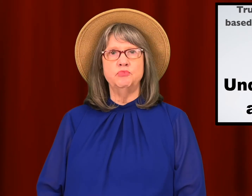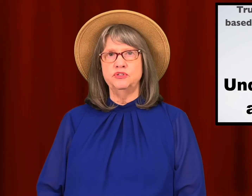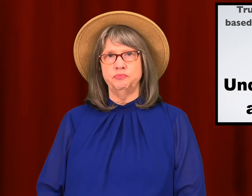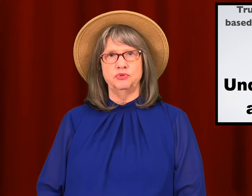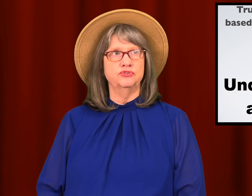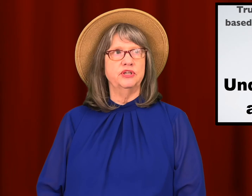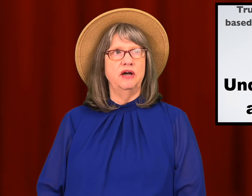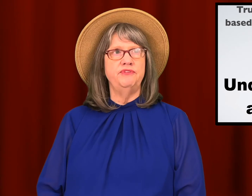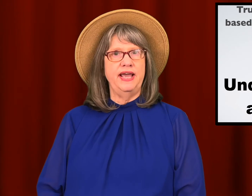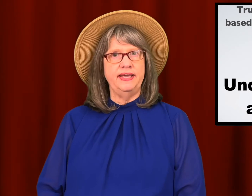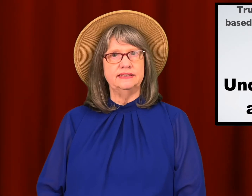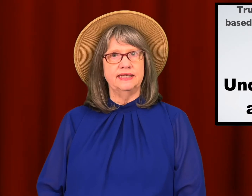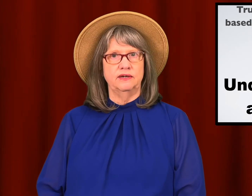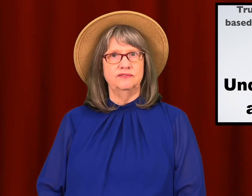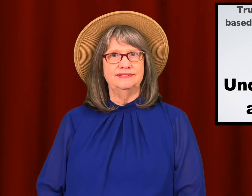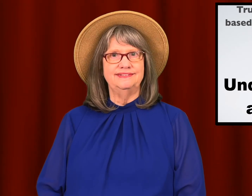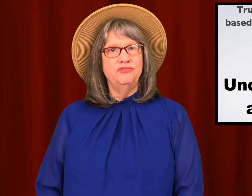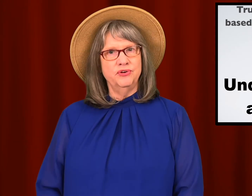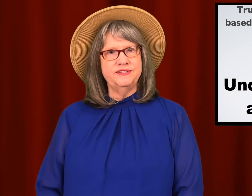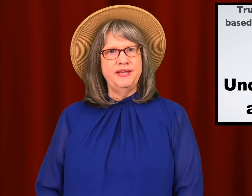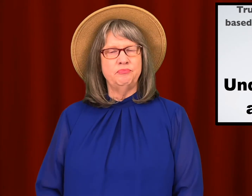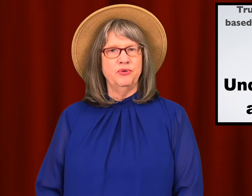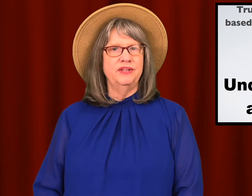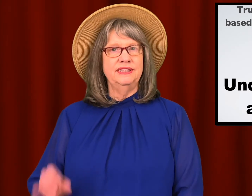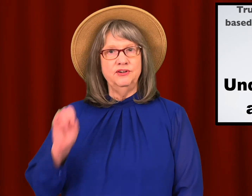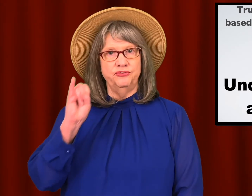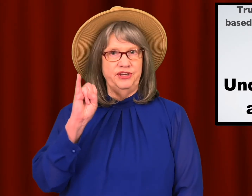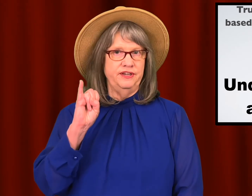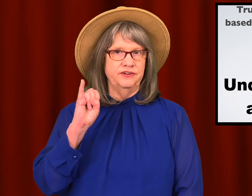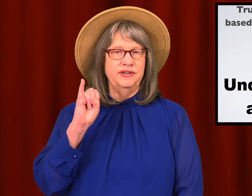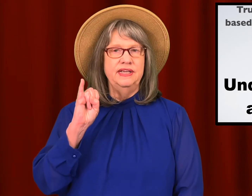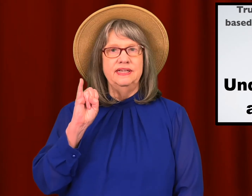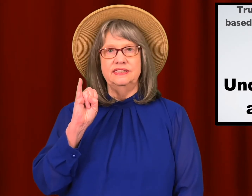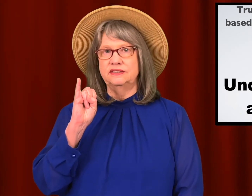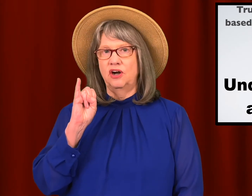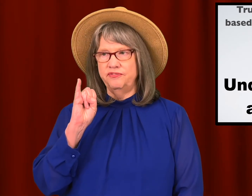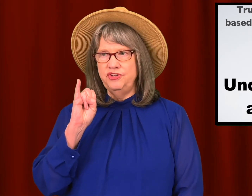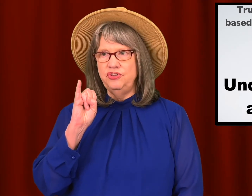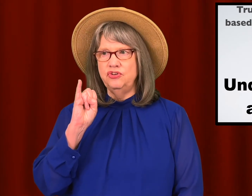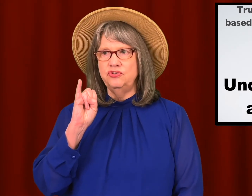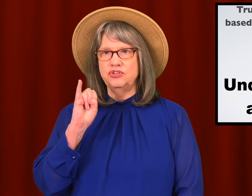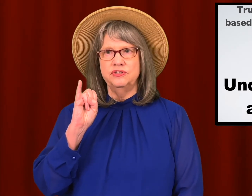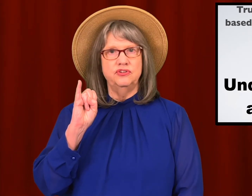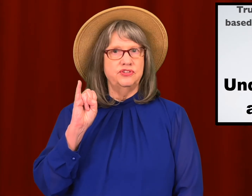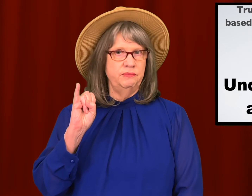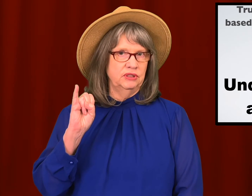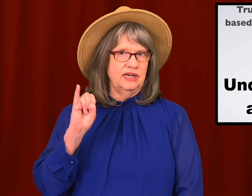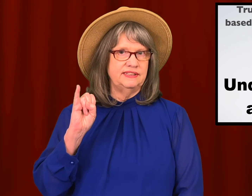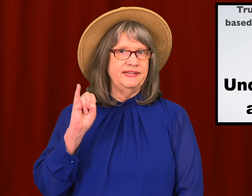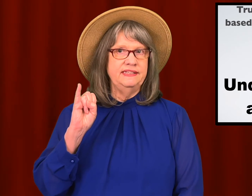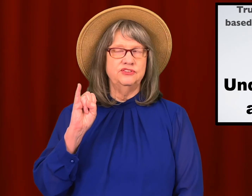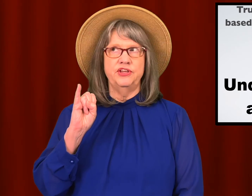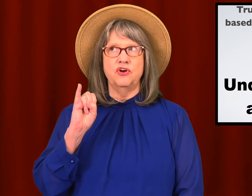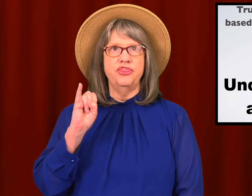principles of ASL. For example the little finger is often used to symbolize things that are